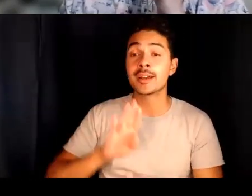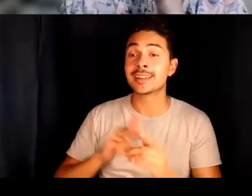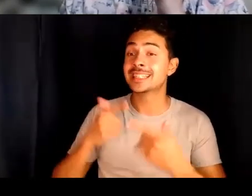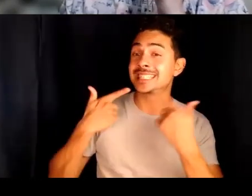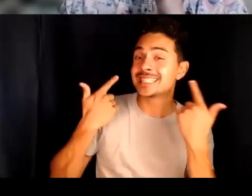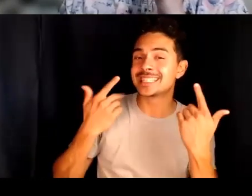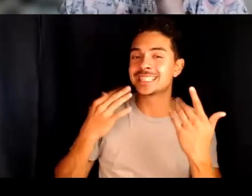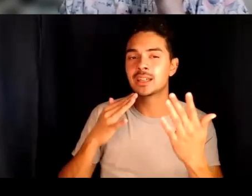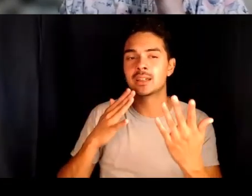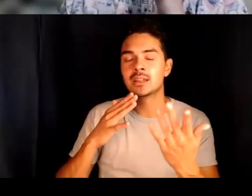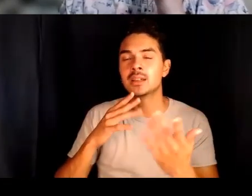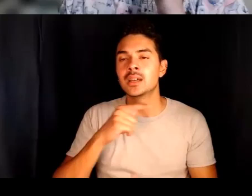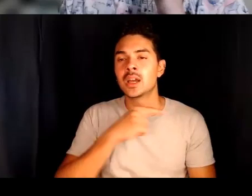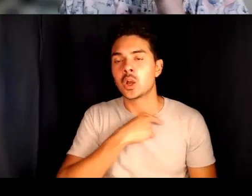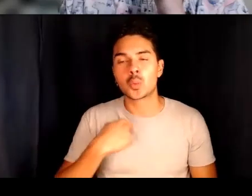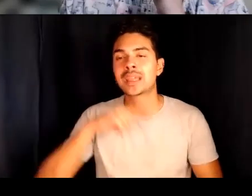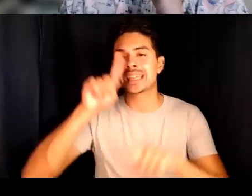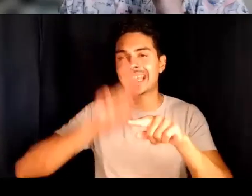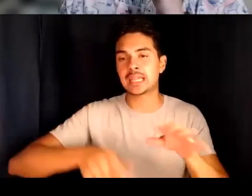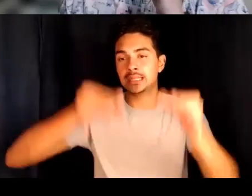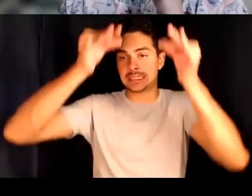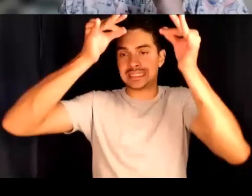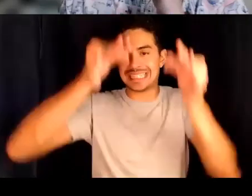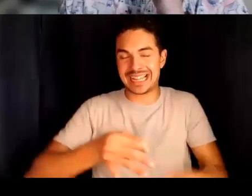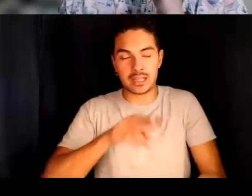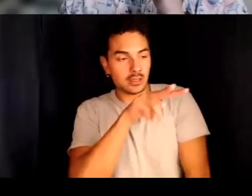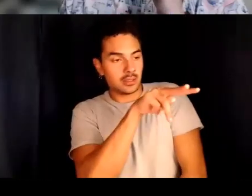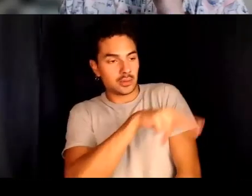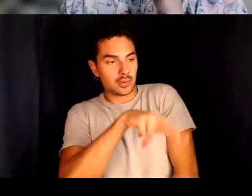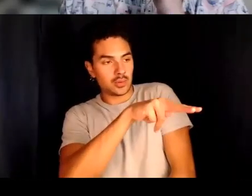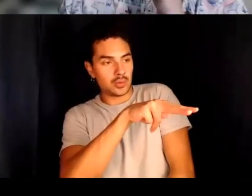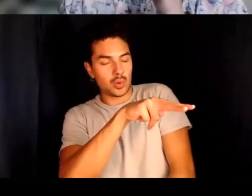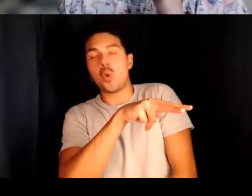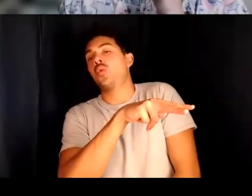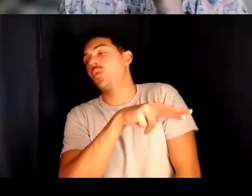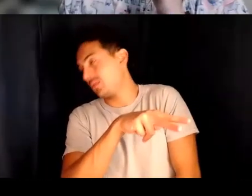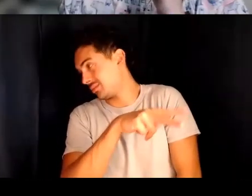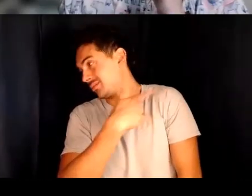So, you know, recognize that we may have our own bias